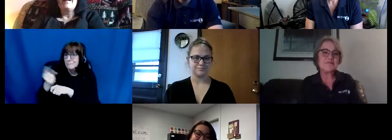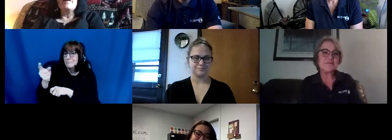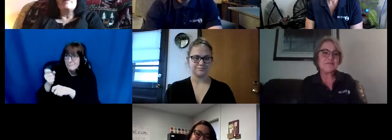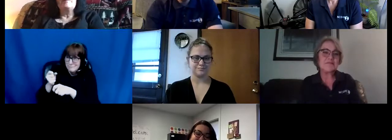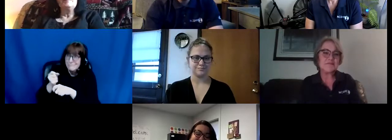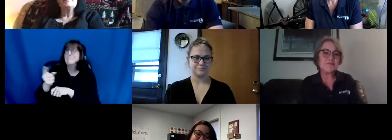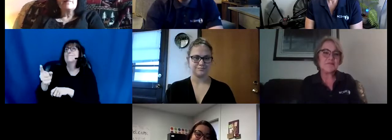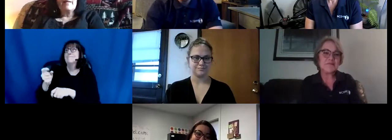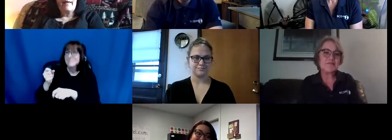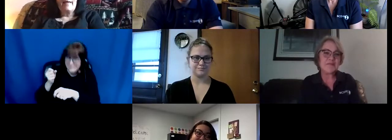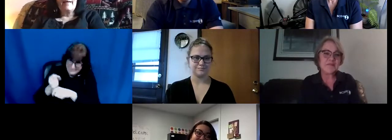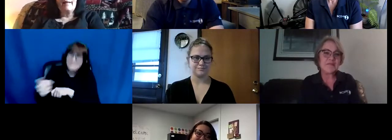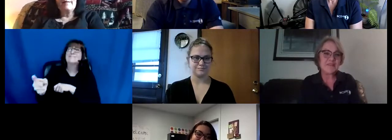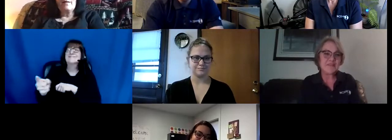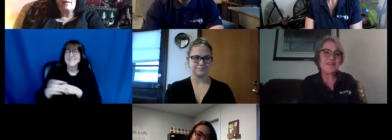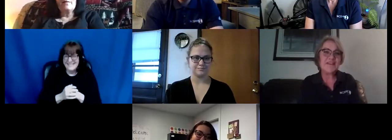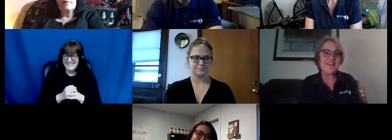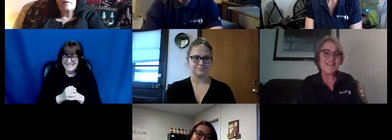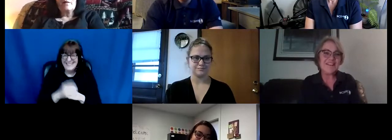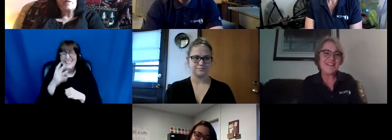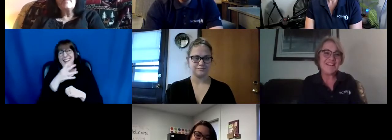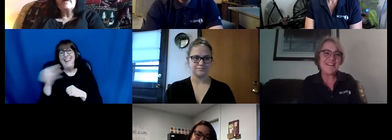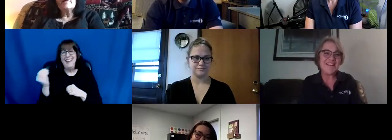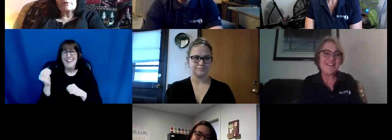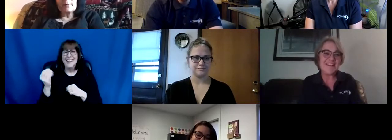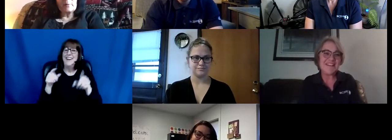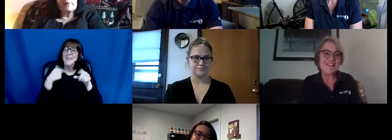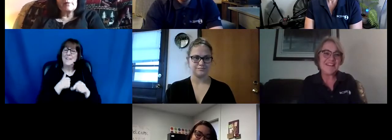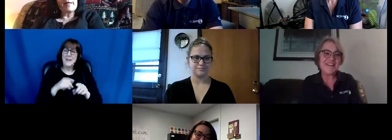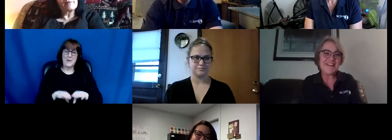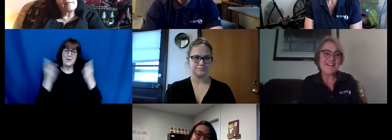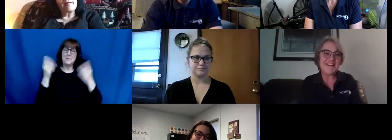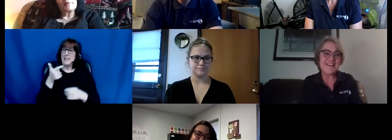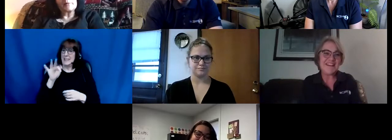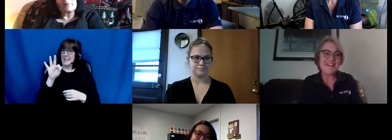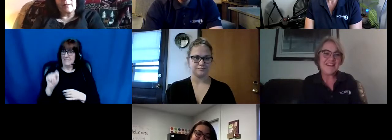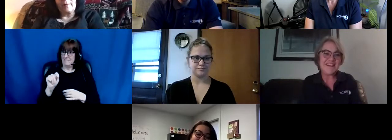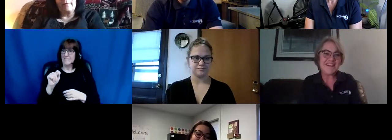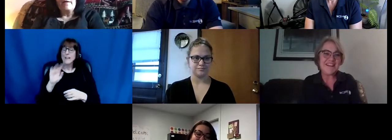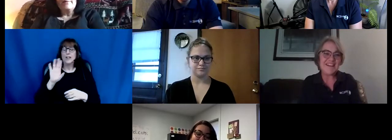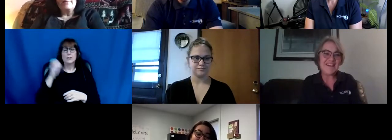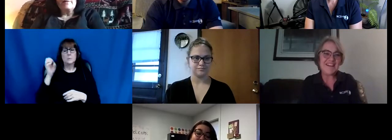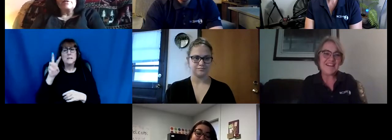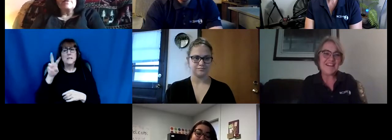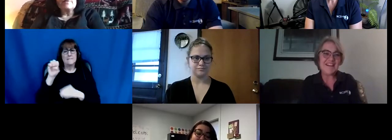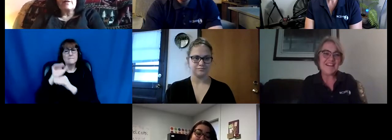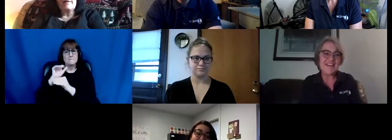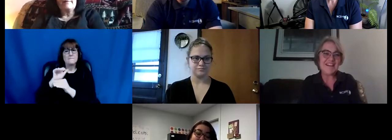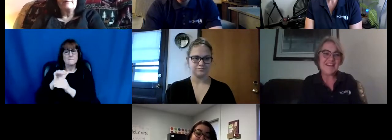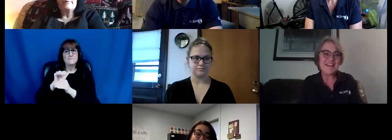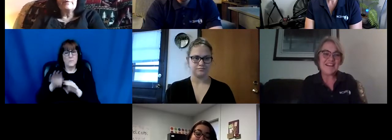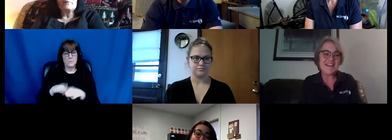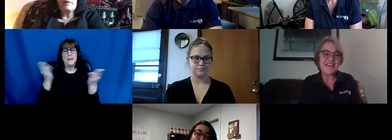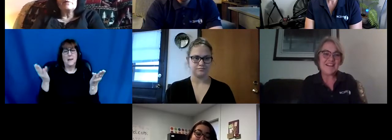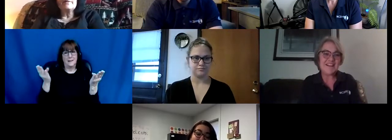um and uh we open our Christmas presents actually on Christmas eve which is um sometimes a little